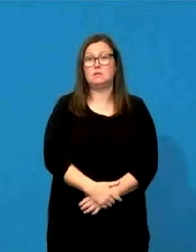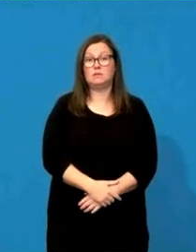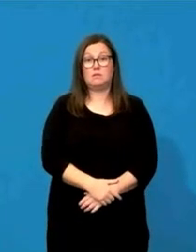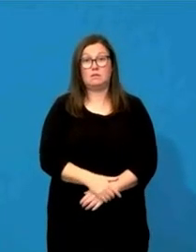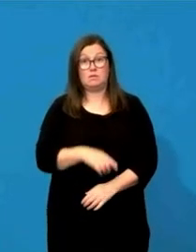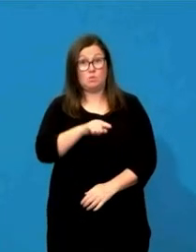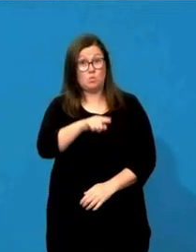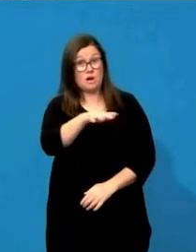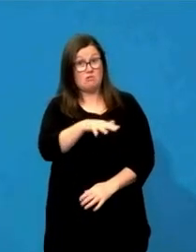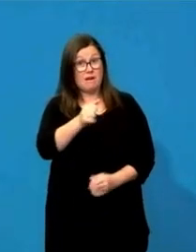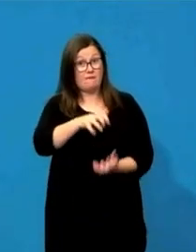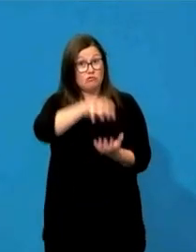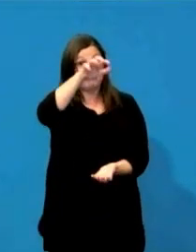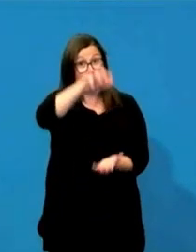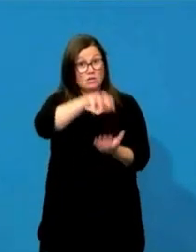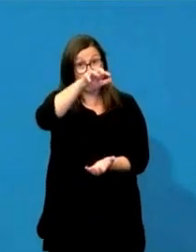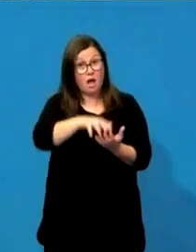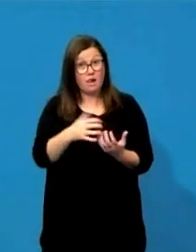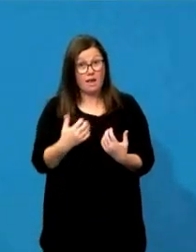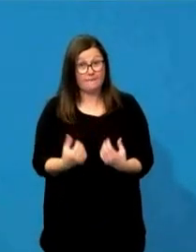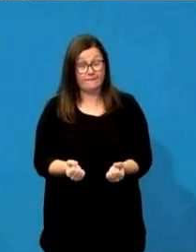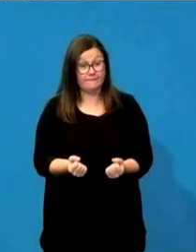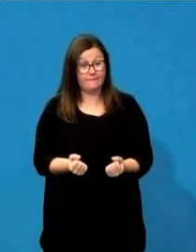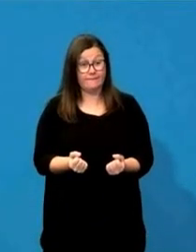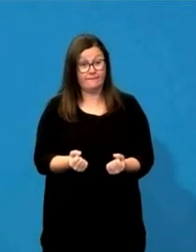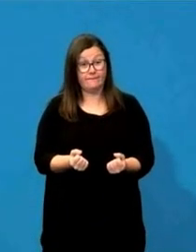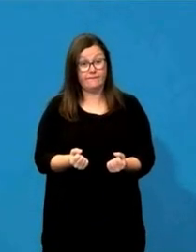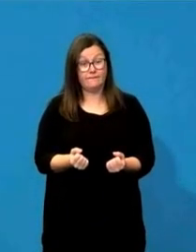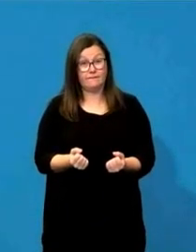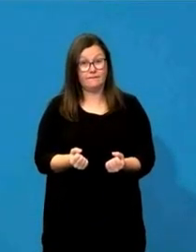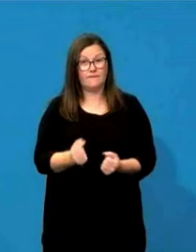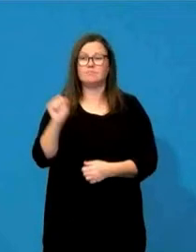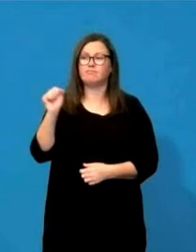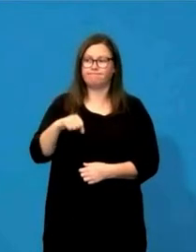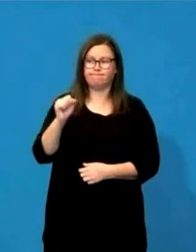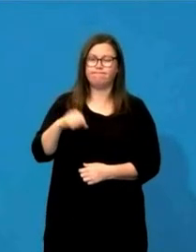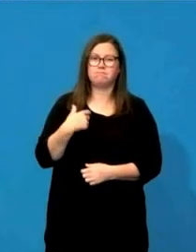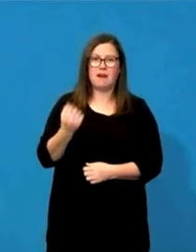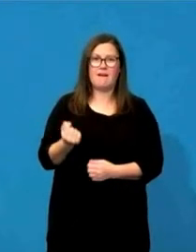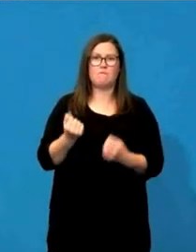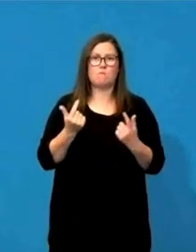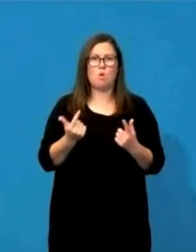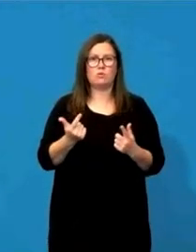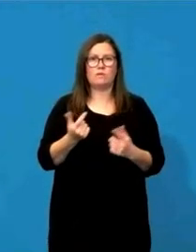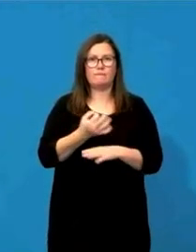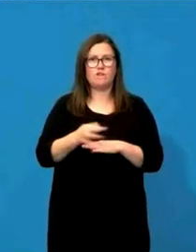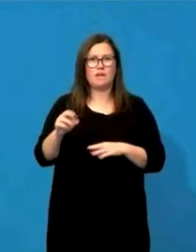Yes, we've got a lot of freshwater crocs in the Fitzroy River.